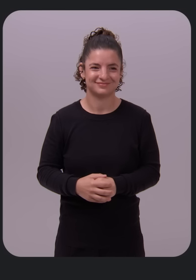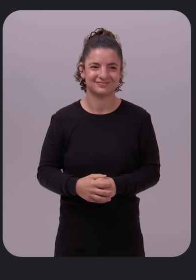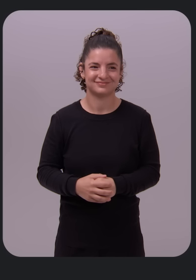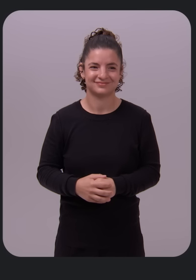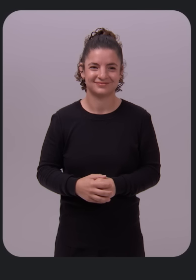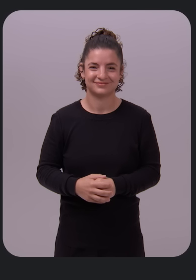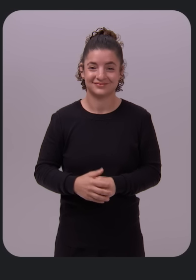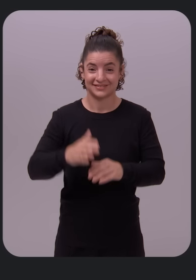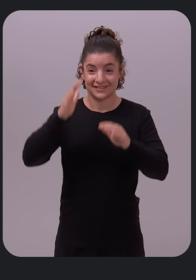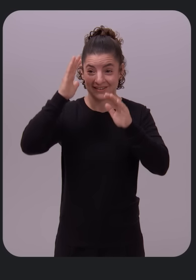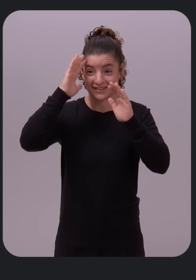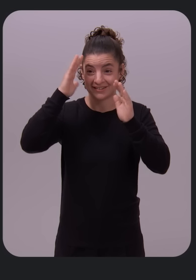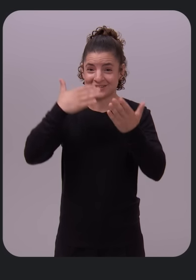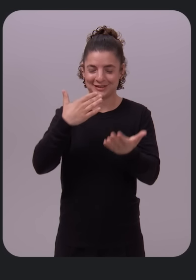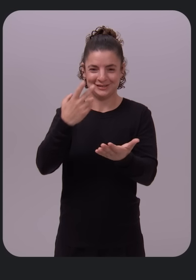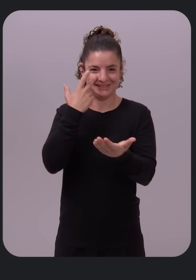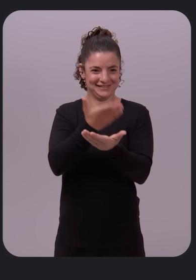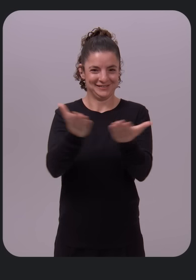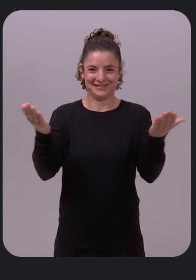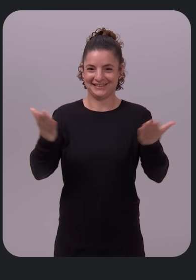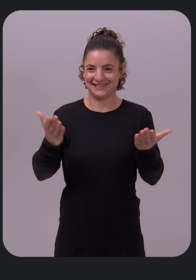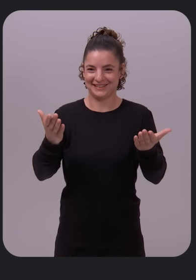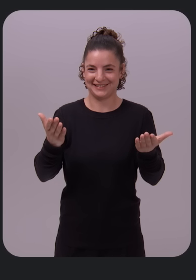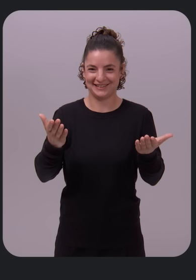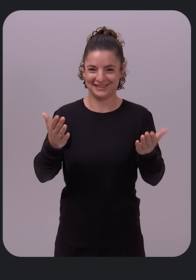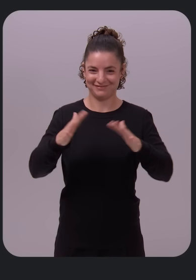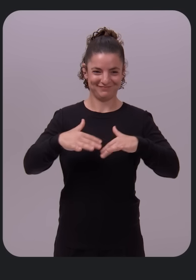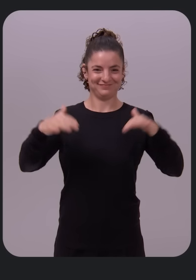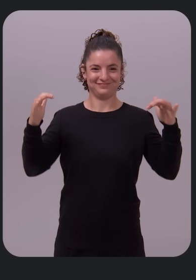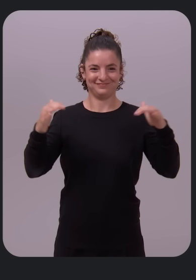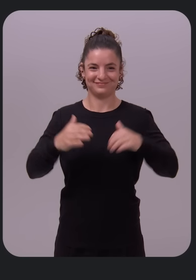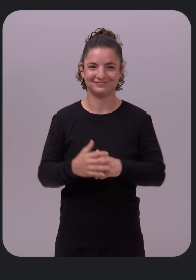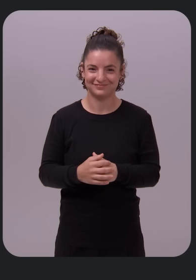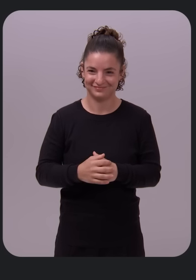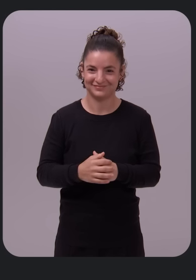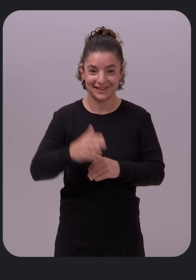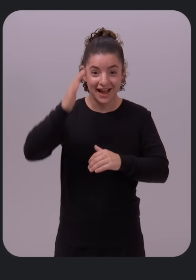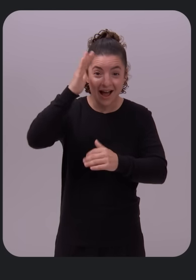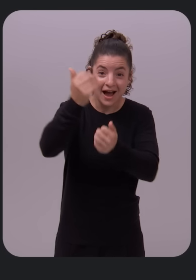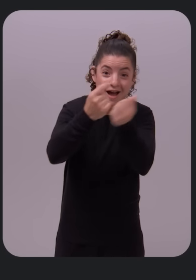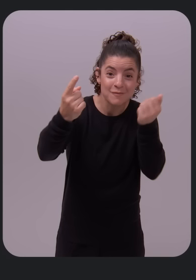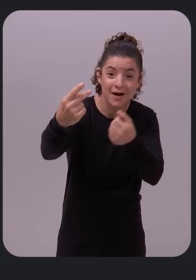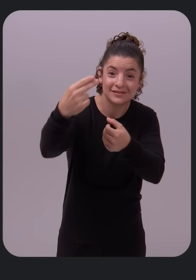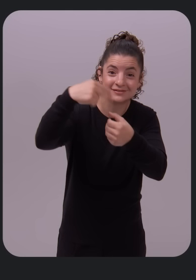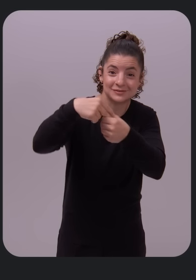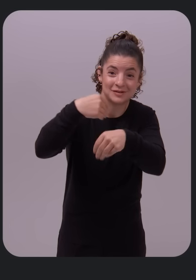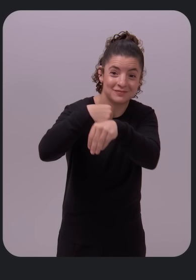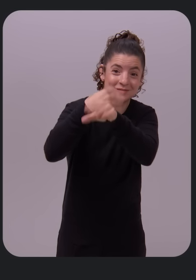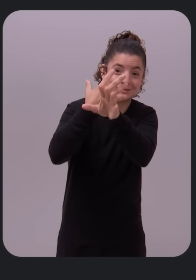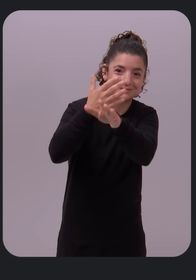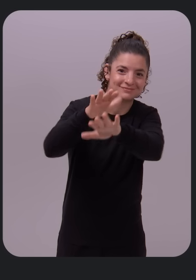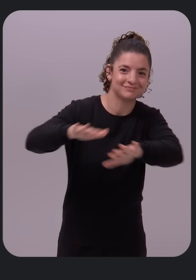So good to see everyone here in Shoreline. And hello to everyone joining virtually around the world.